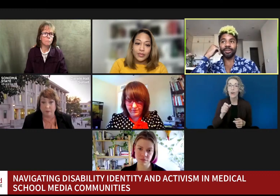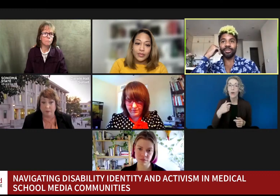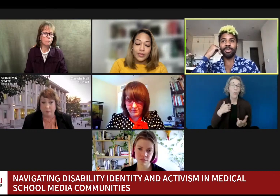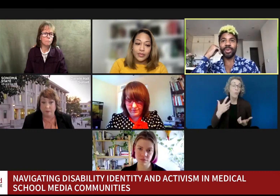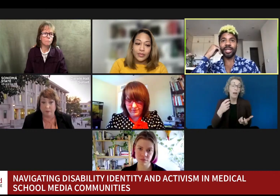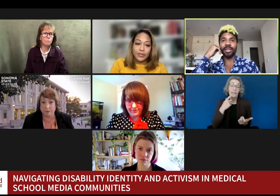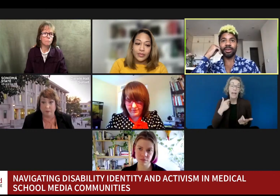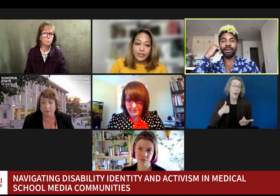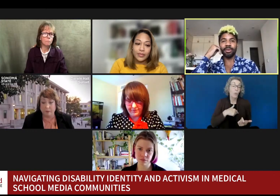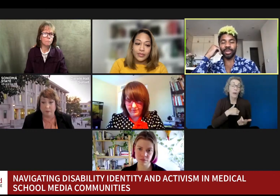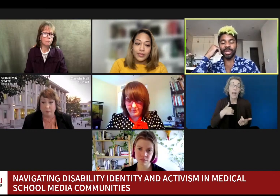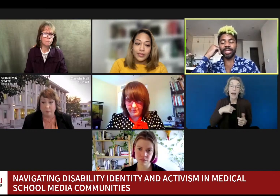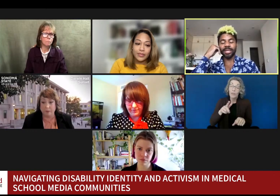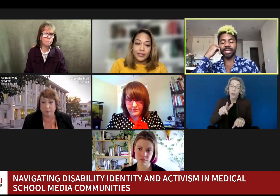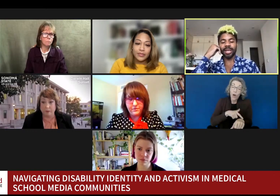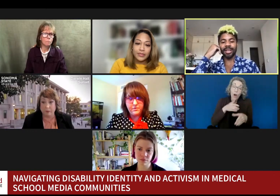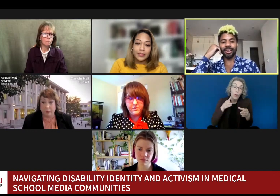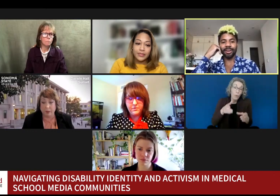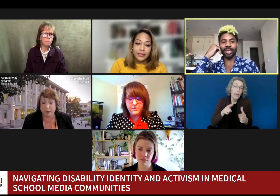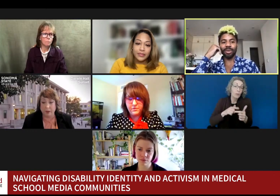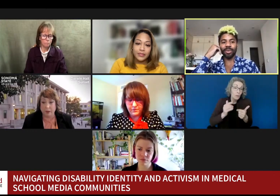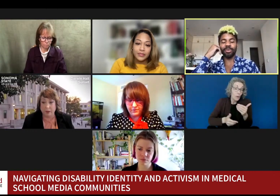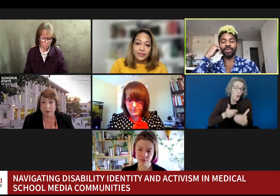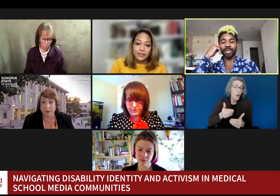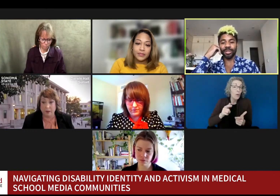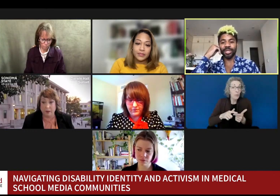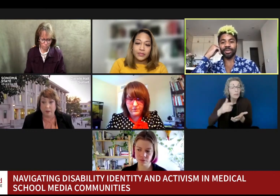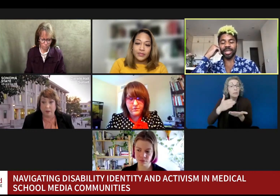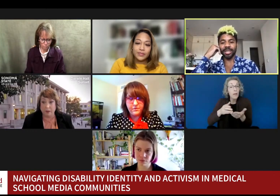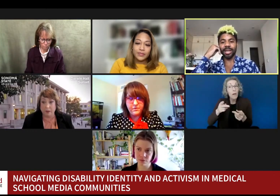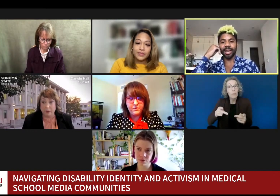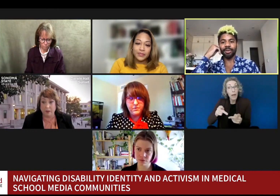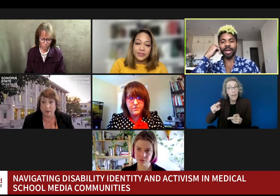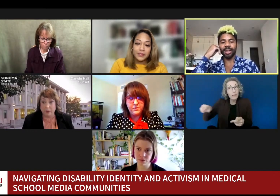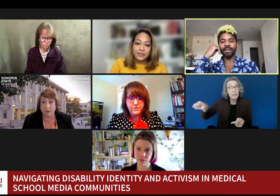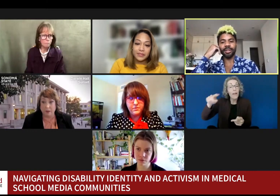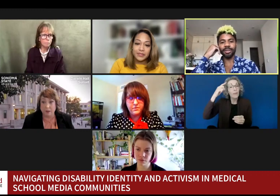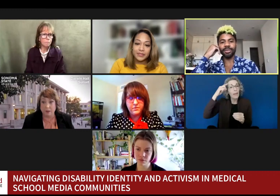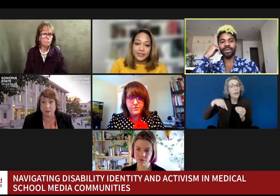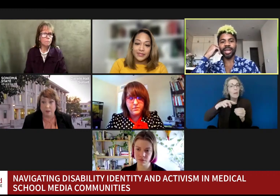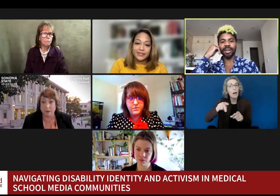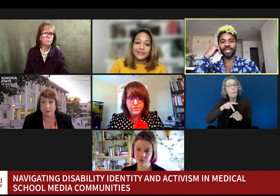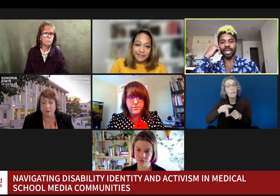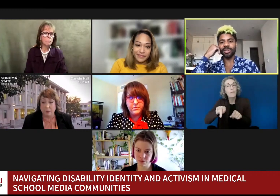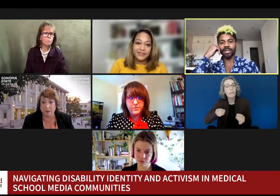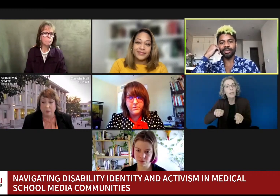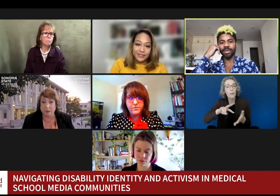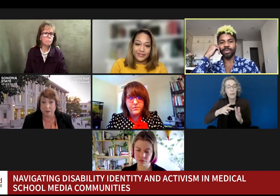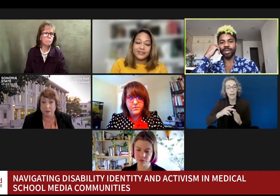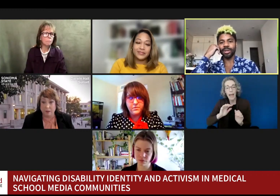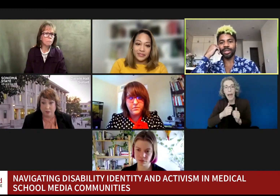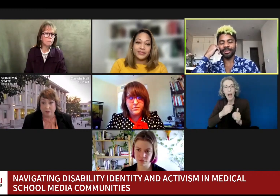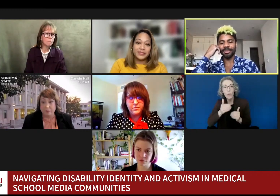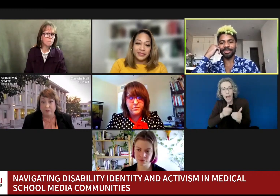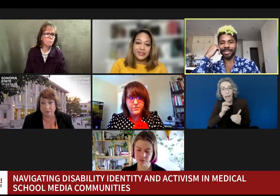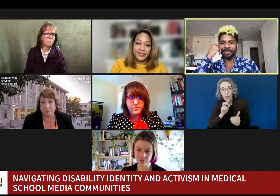there are places that are thinking about professionalism as, how kind are you? How generous of spirit are you?